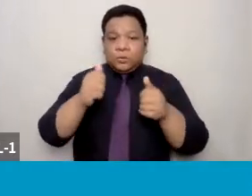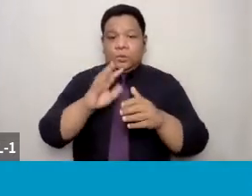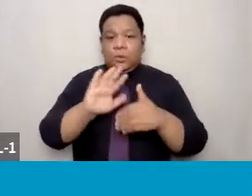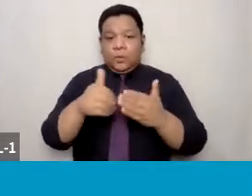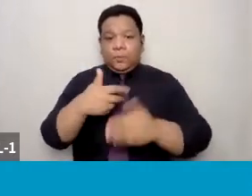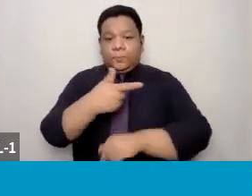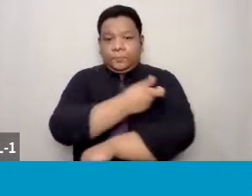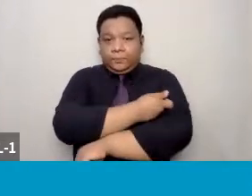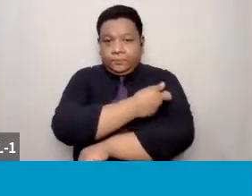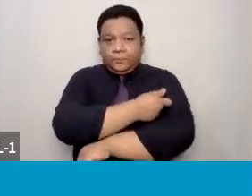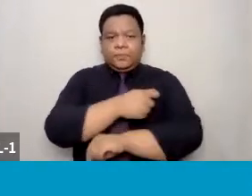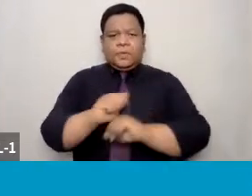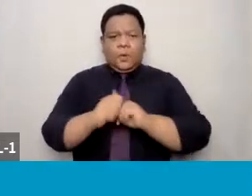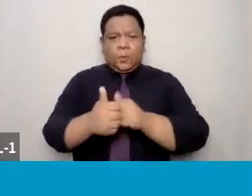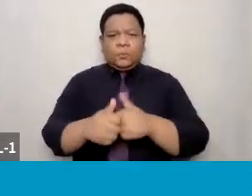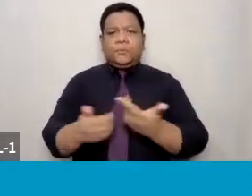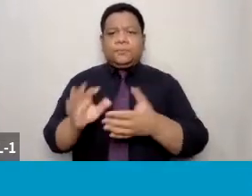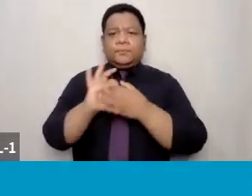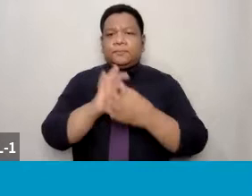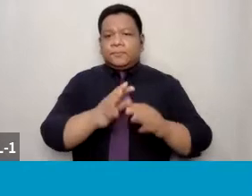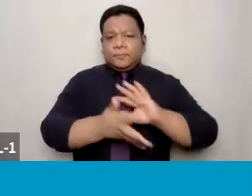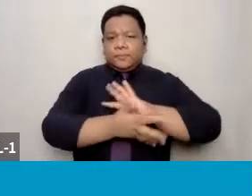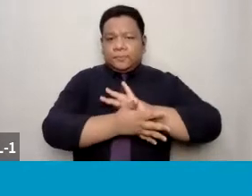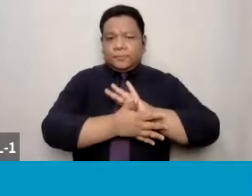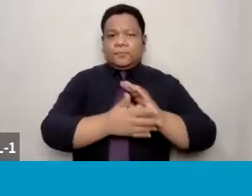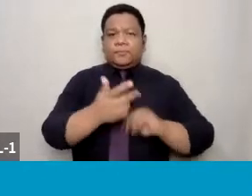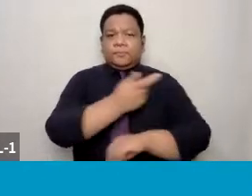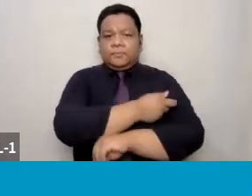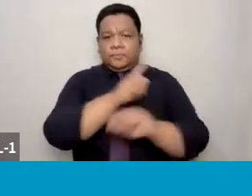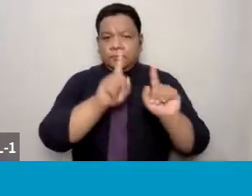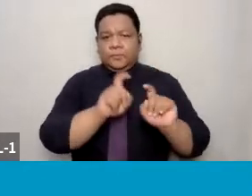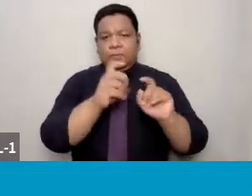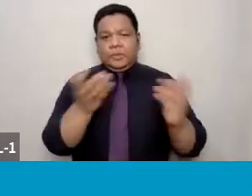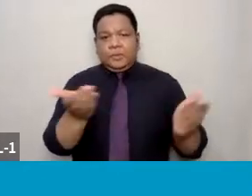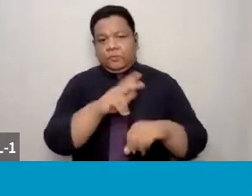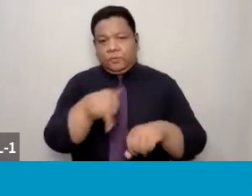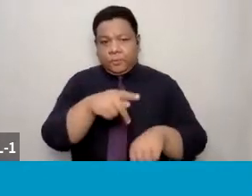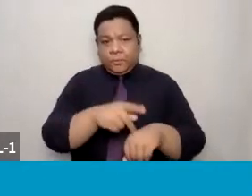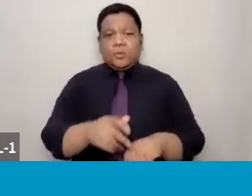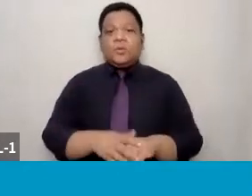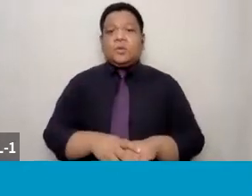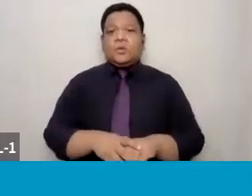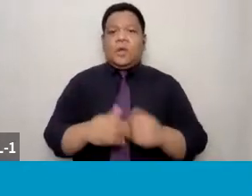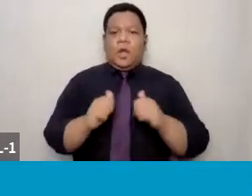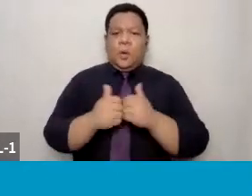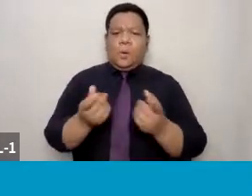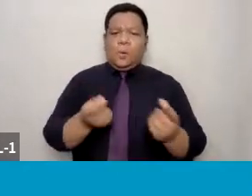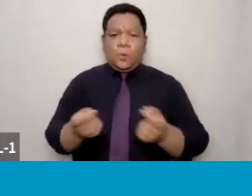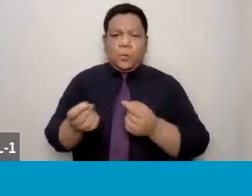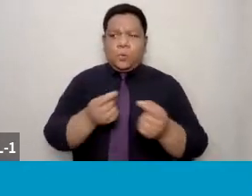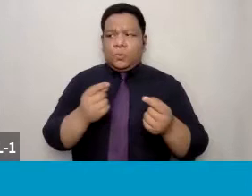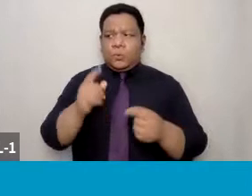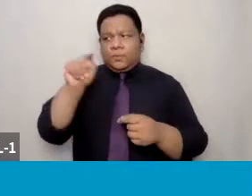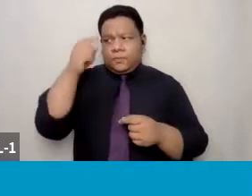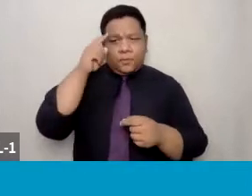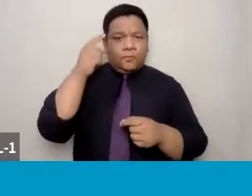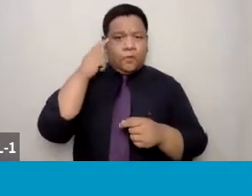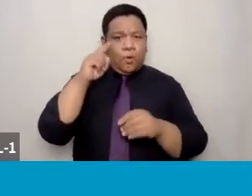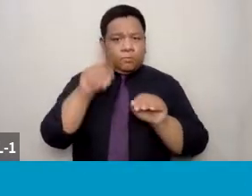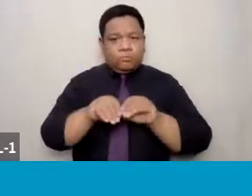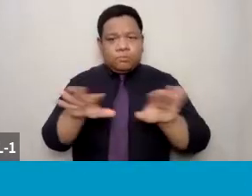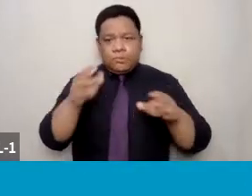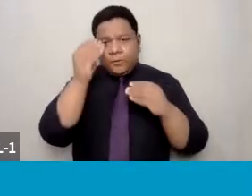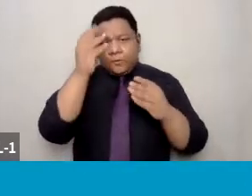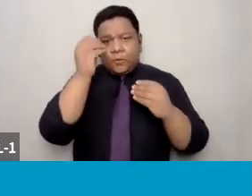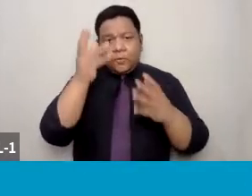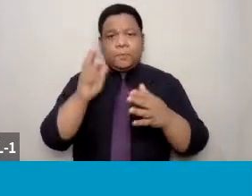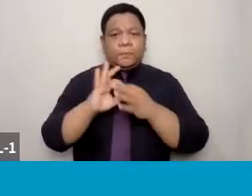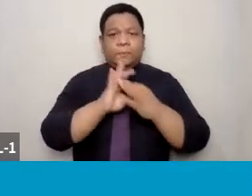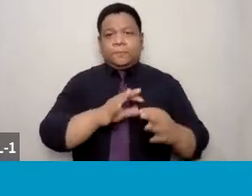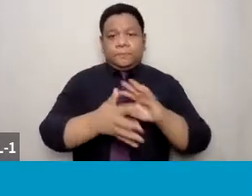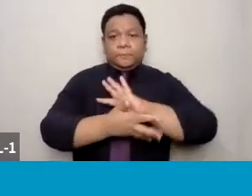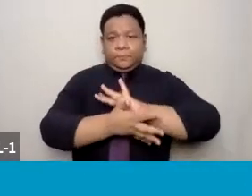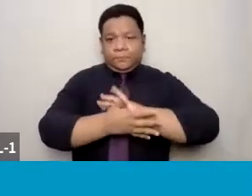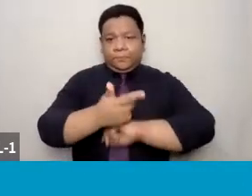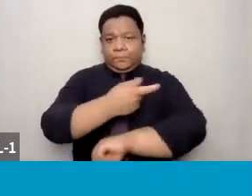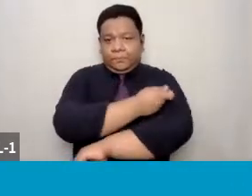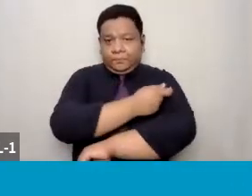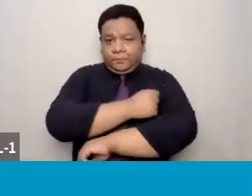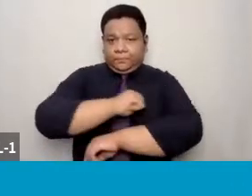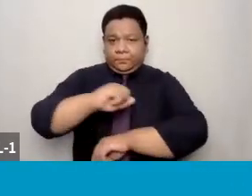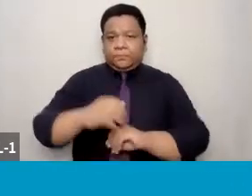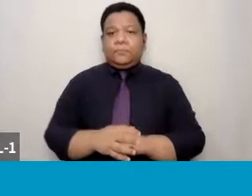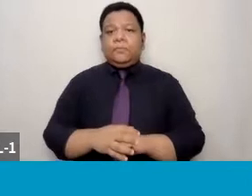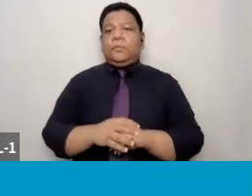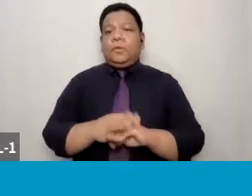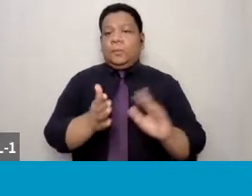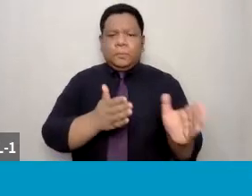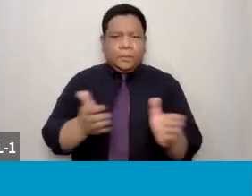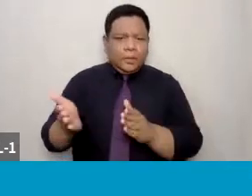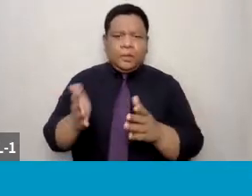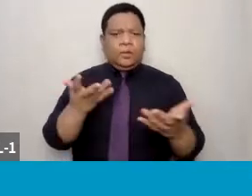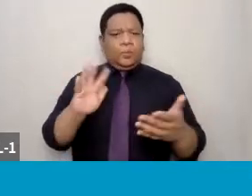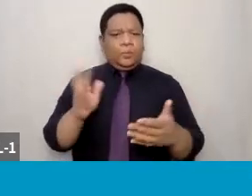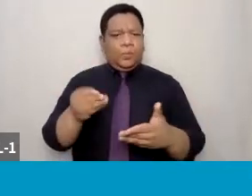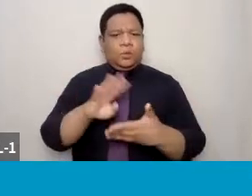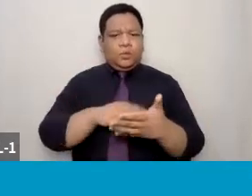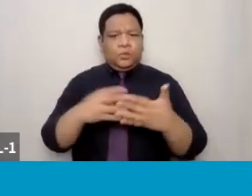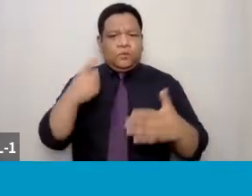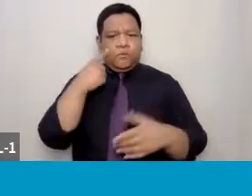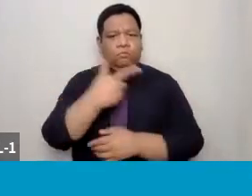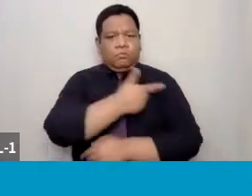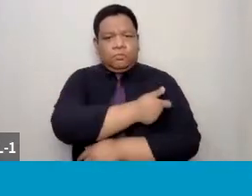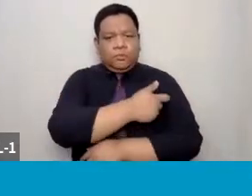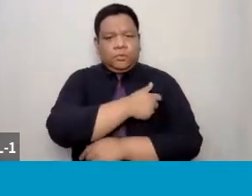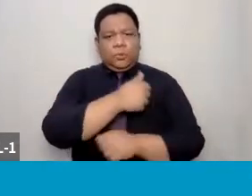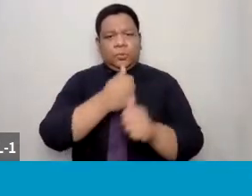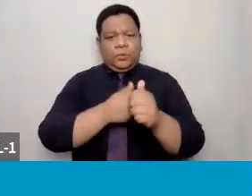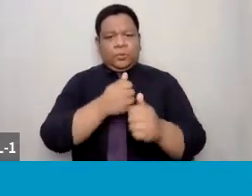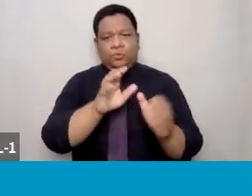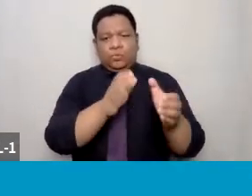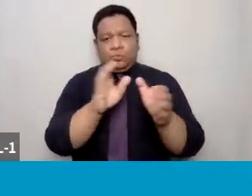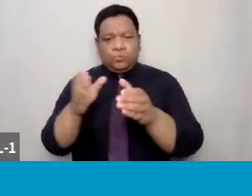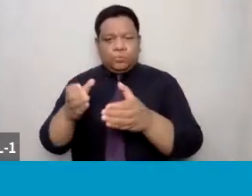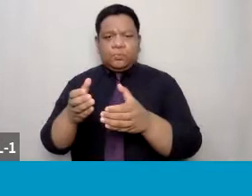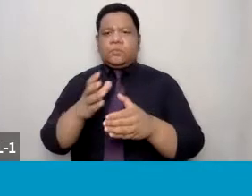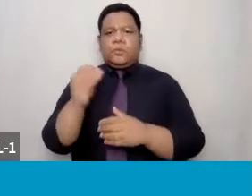COVID-19 vaccine trials happening in the Philippines, steps for information dissemination on COVID-19 vaccines, plans and schedule of vaccination for priority groups and the rest of the population in our country,